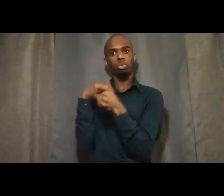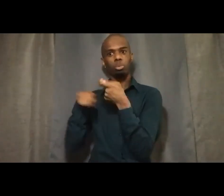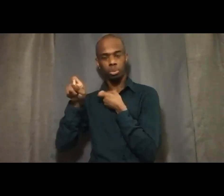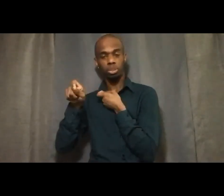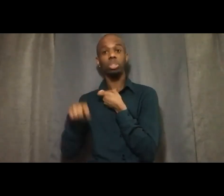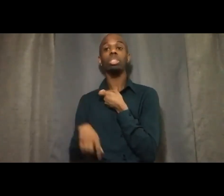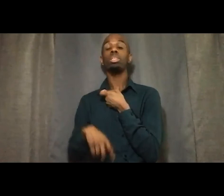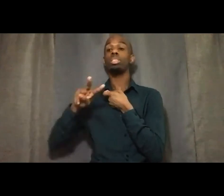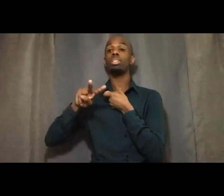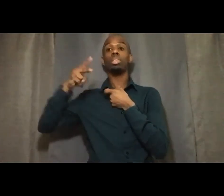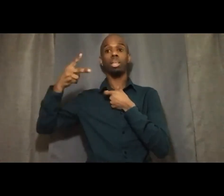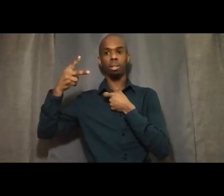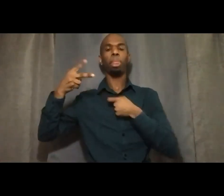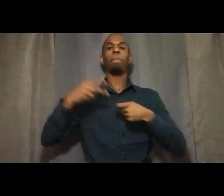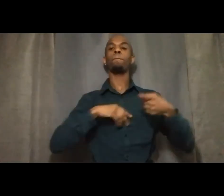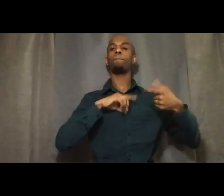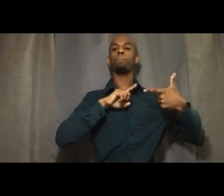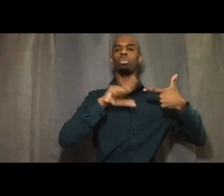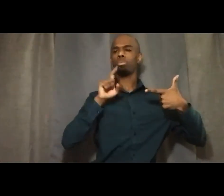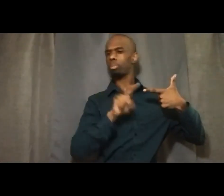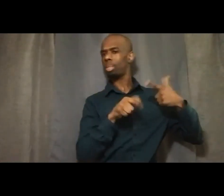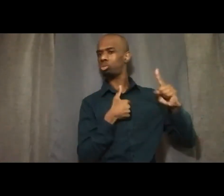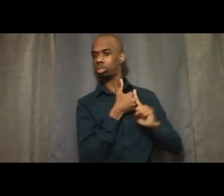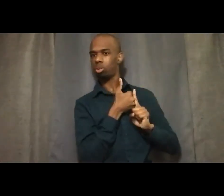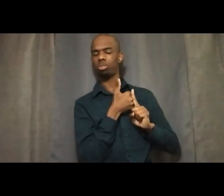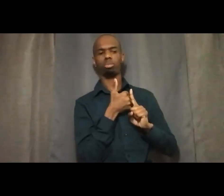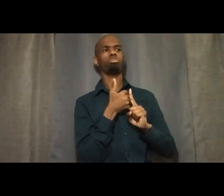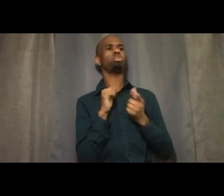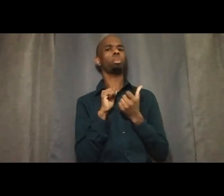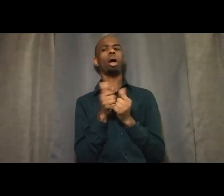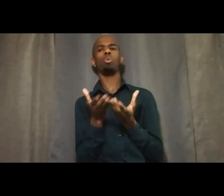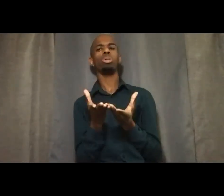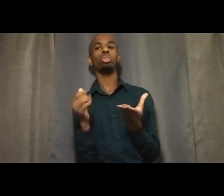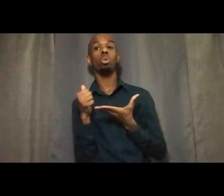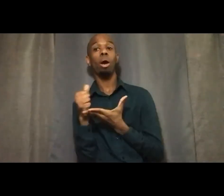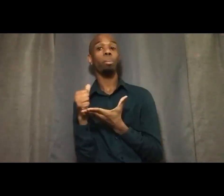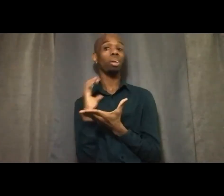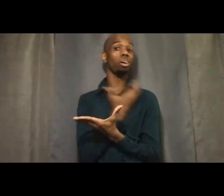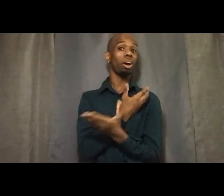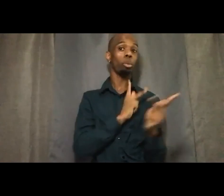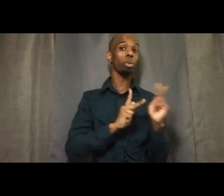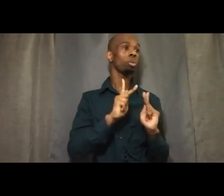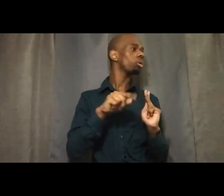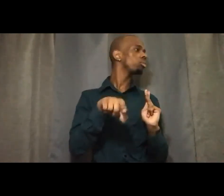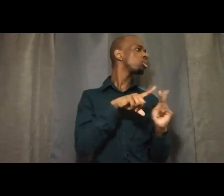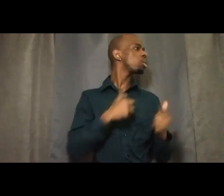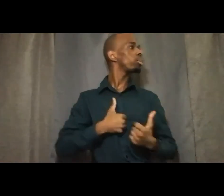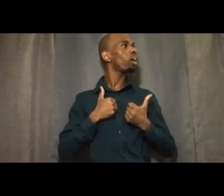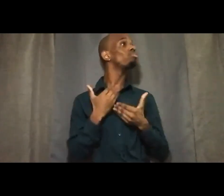how are you helping our people to survive? Until we get to revolution, what contributions are you making?